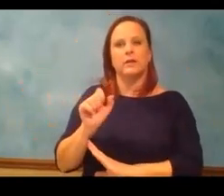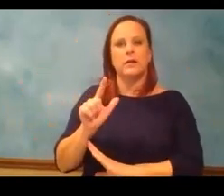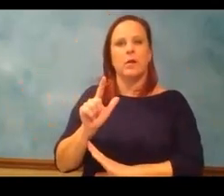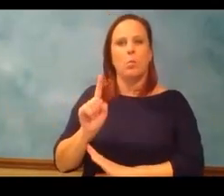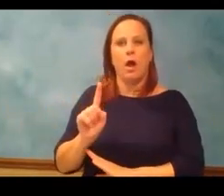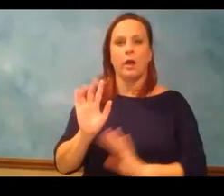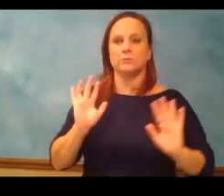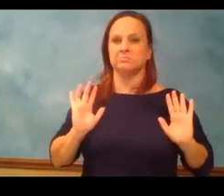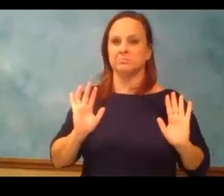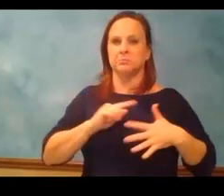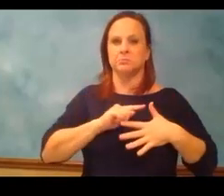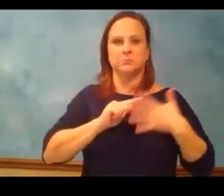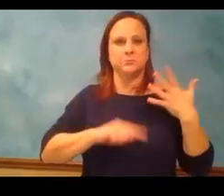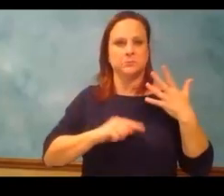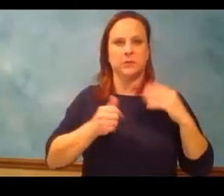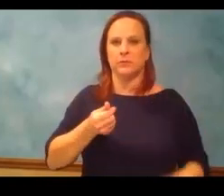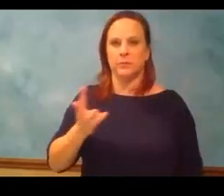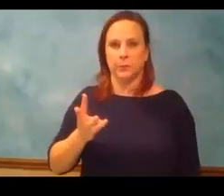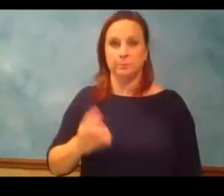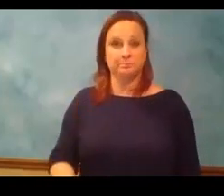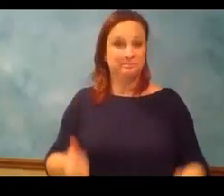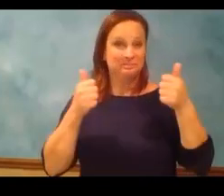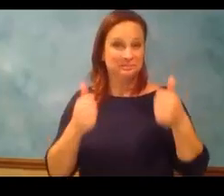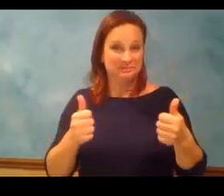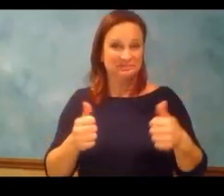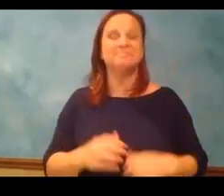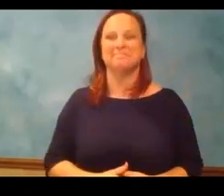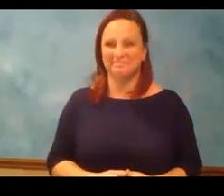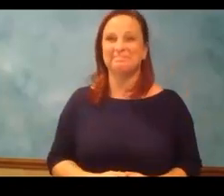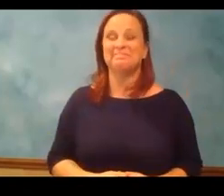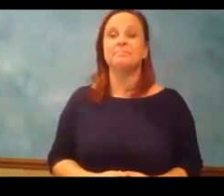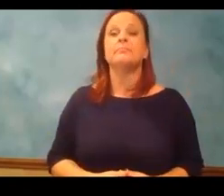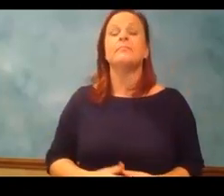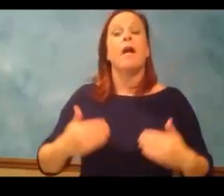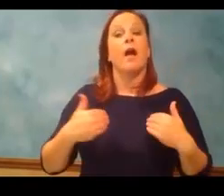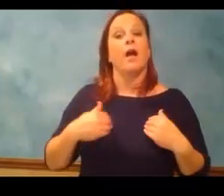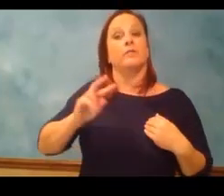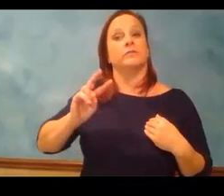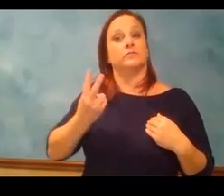but for ASL I we just ask you to use these few.